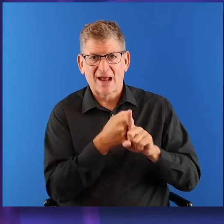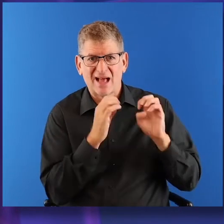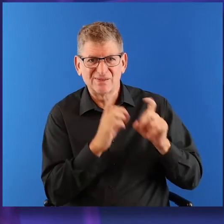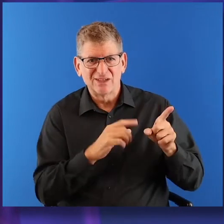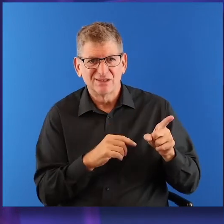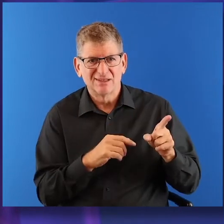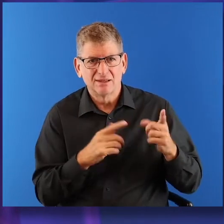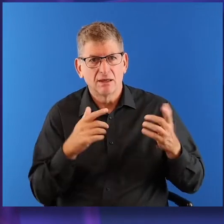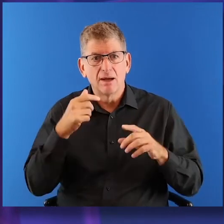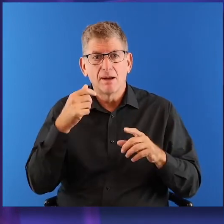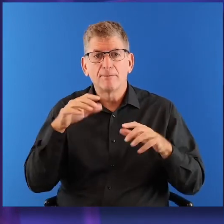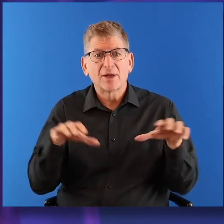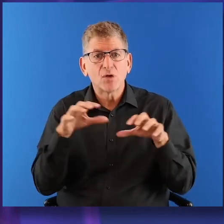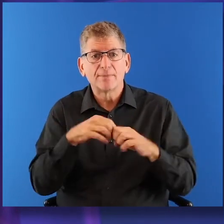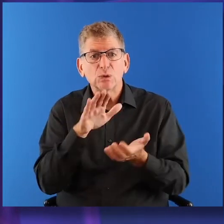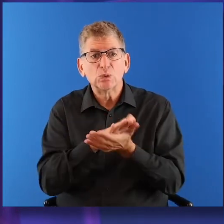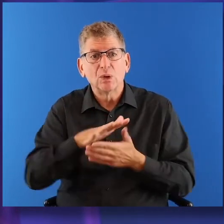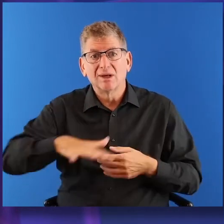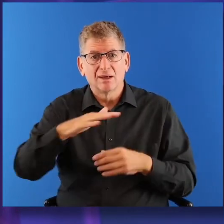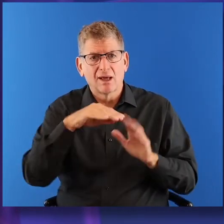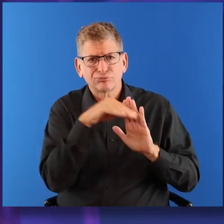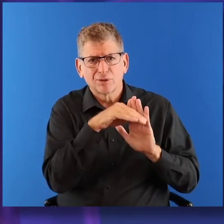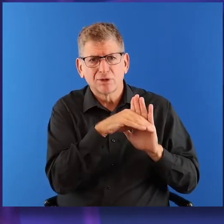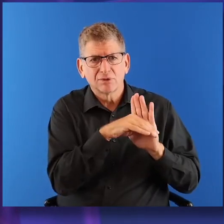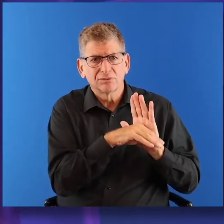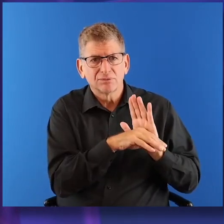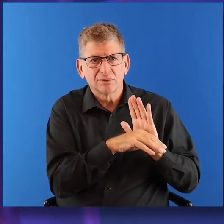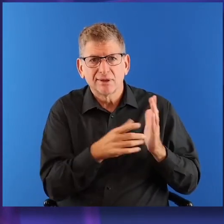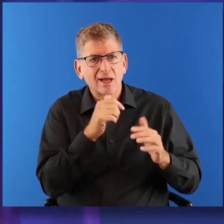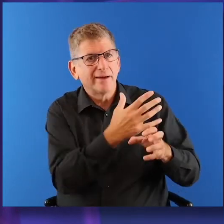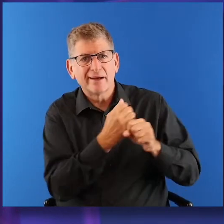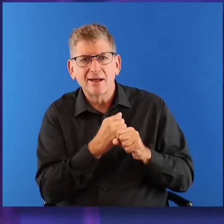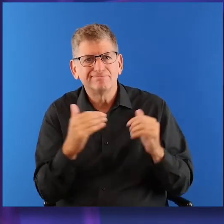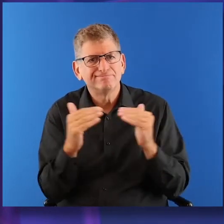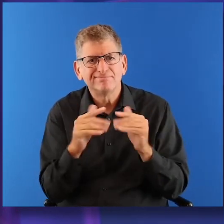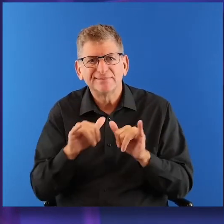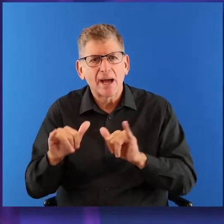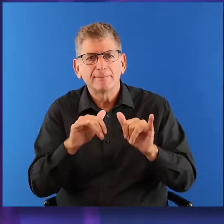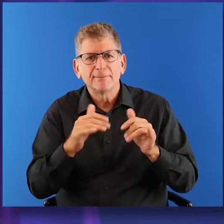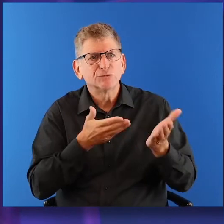disproportionately in some of the same communities that are the hardest hit and face the highest risk of COVID-19.